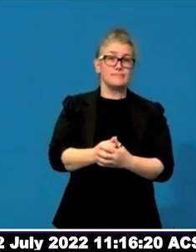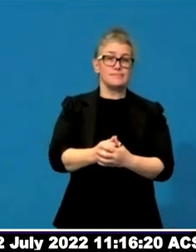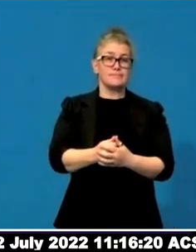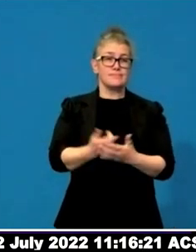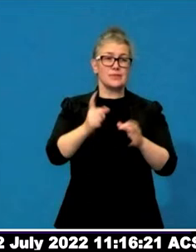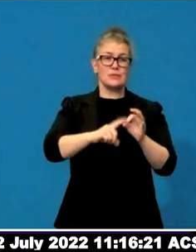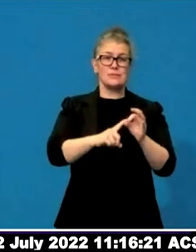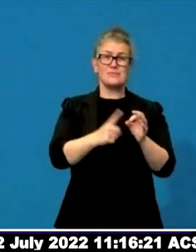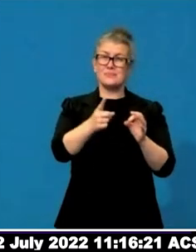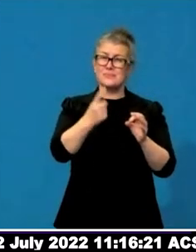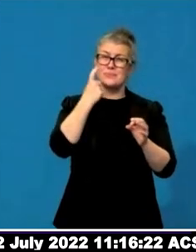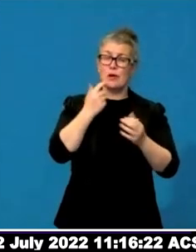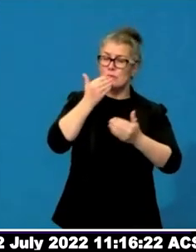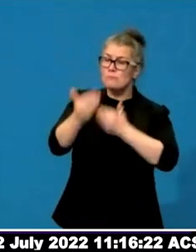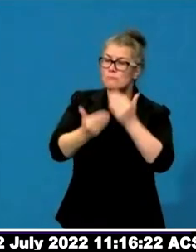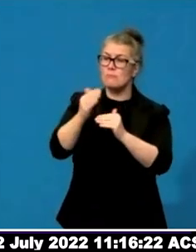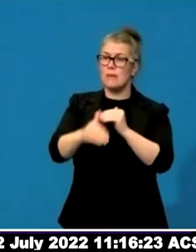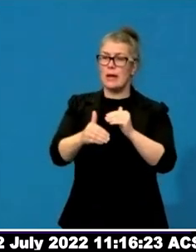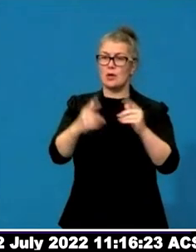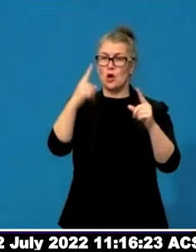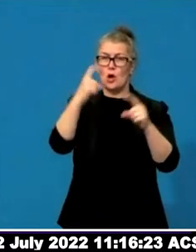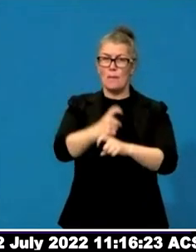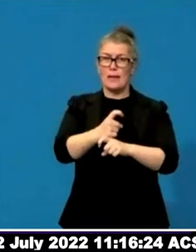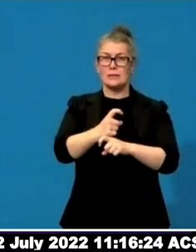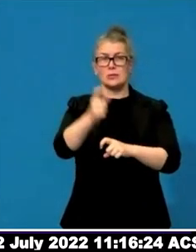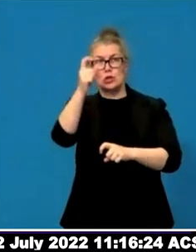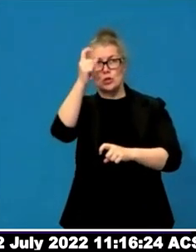for example, guardianship, how does your office satisfy itself